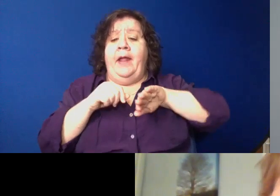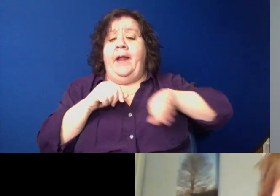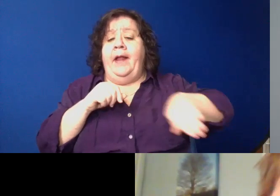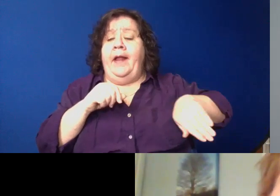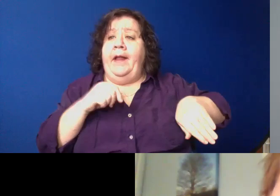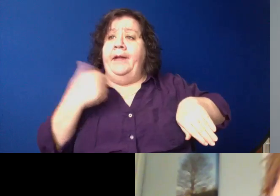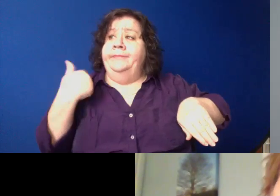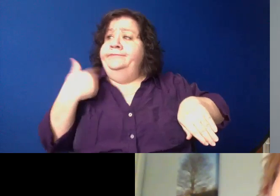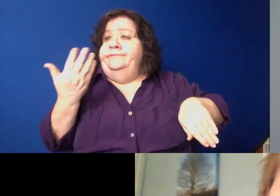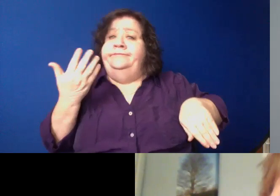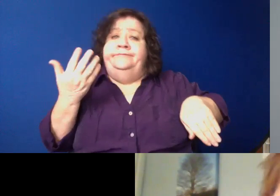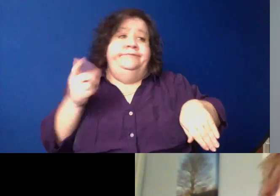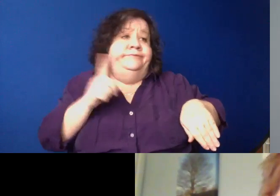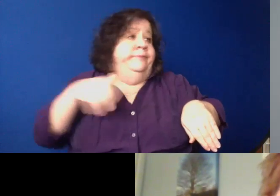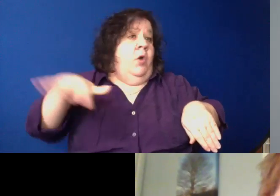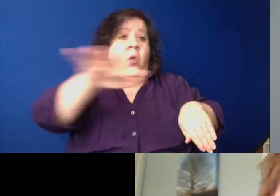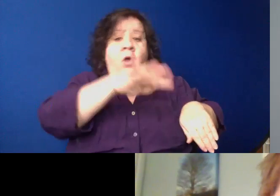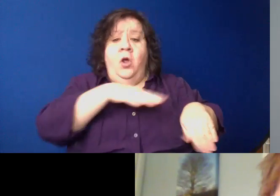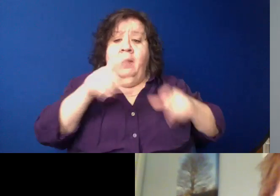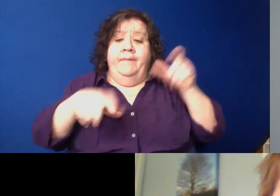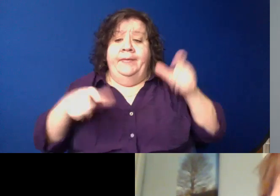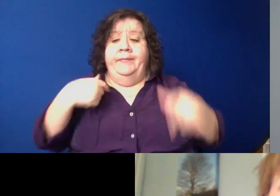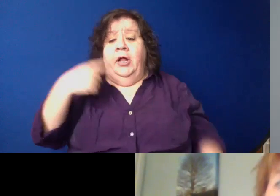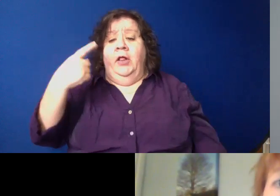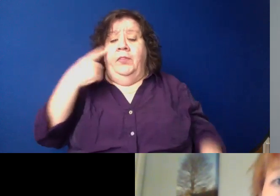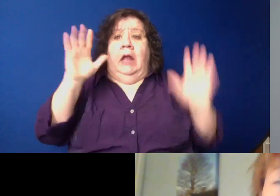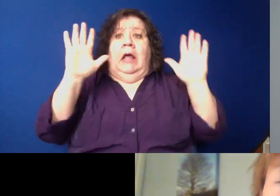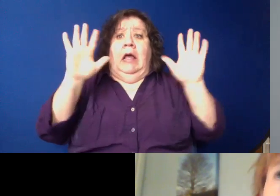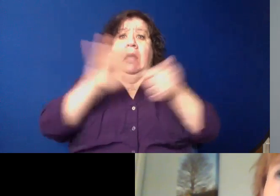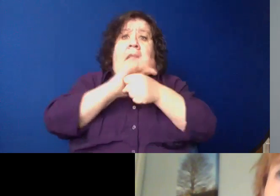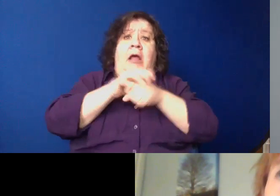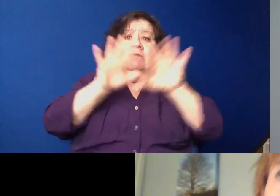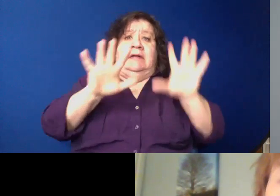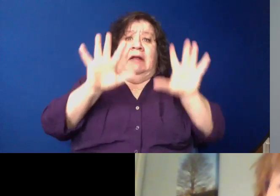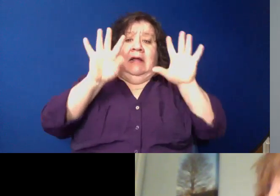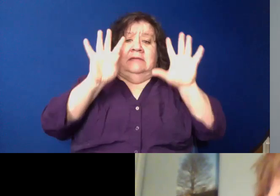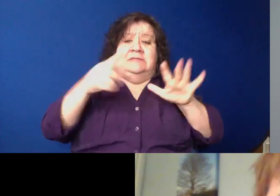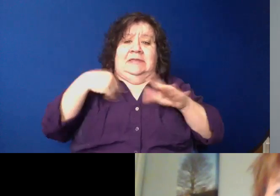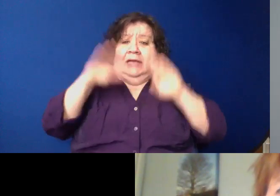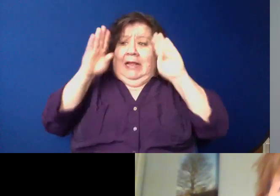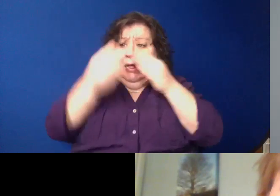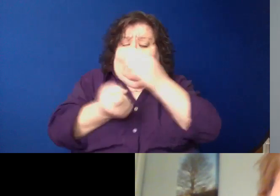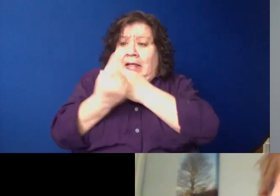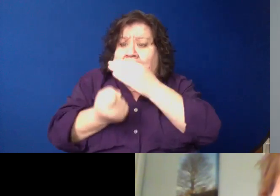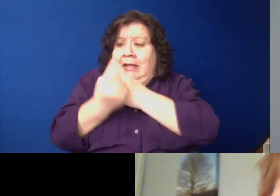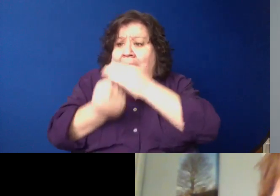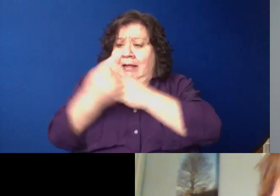issues as they come up on a case-by-case basis and what we saw then i think was on october the 16th